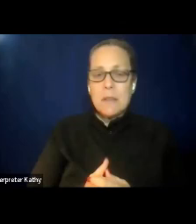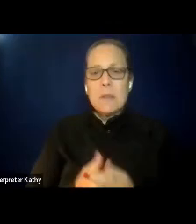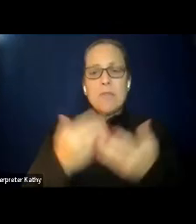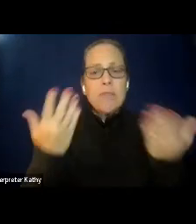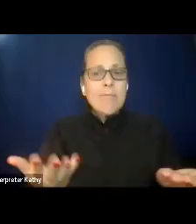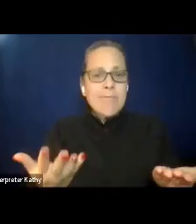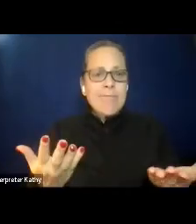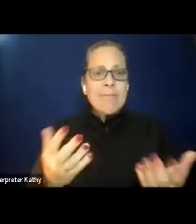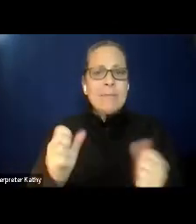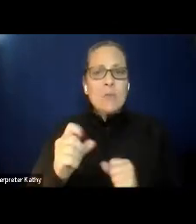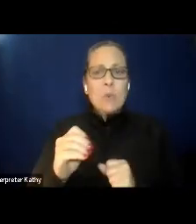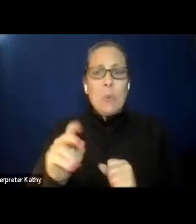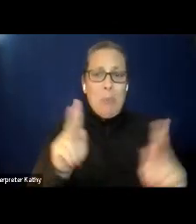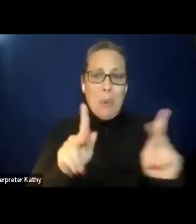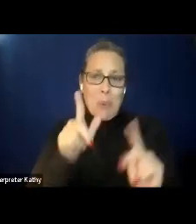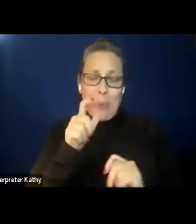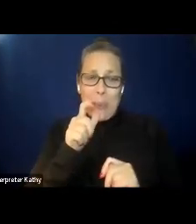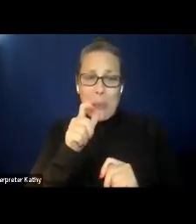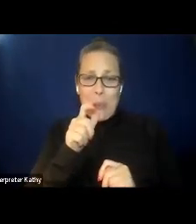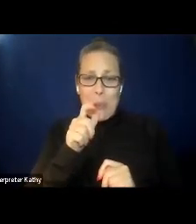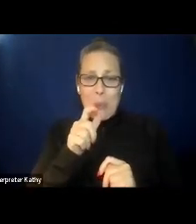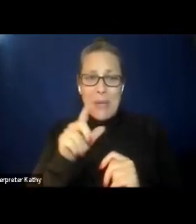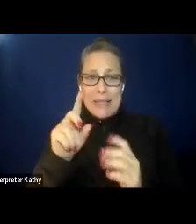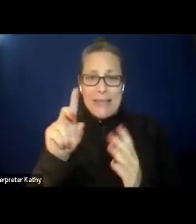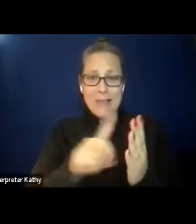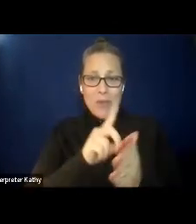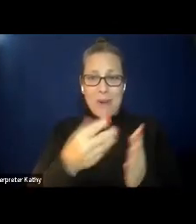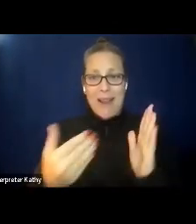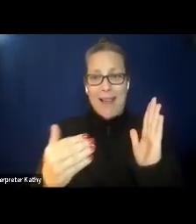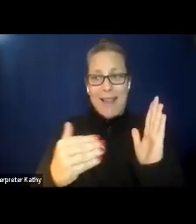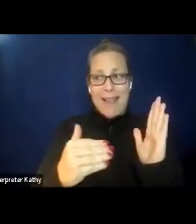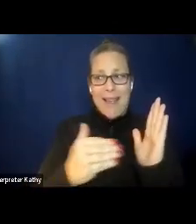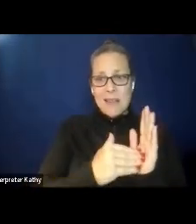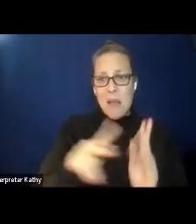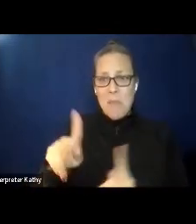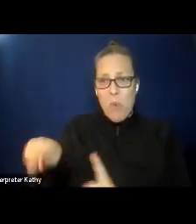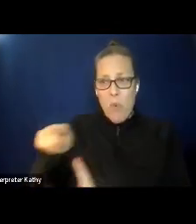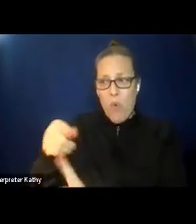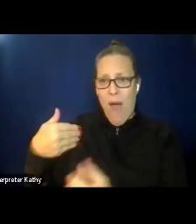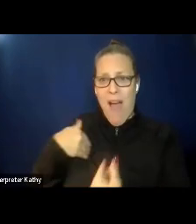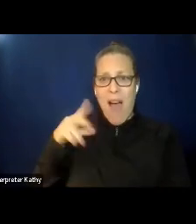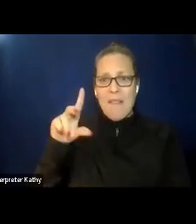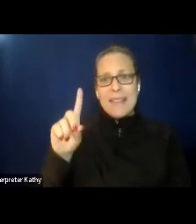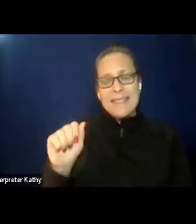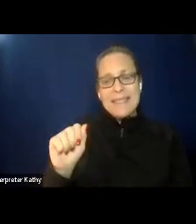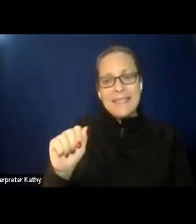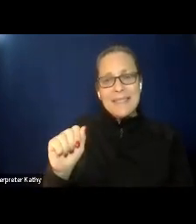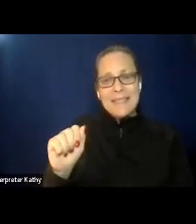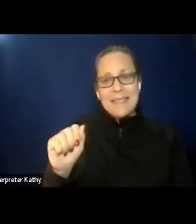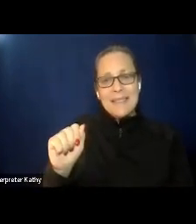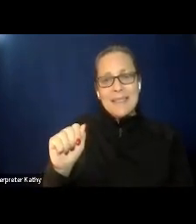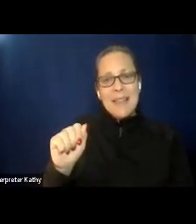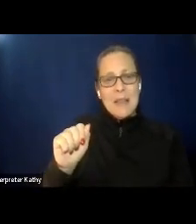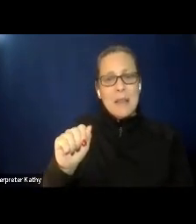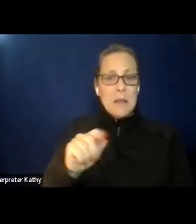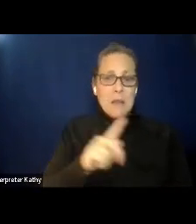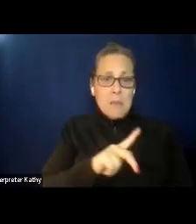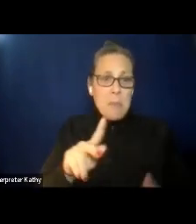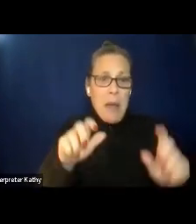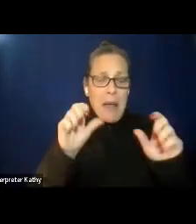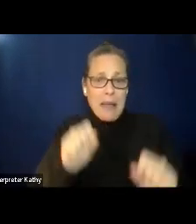communities or in our workplace, et cetera. So essentially, it's people who